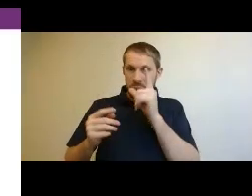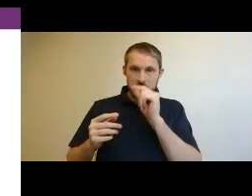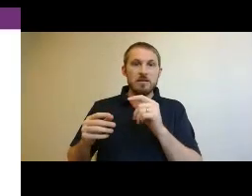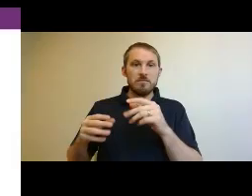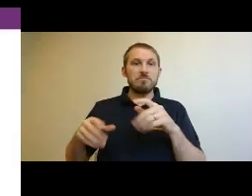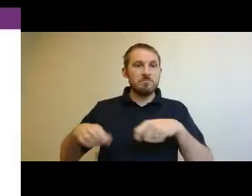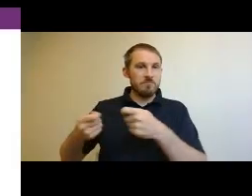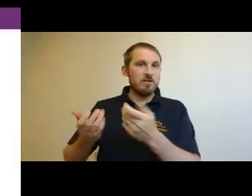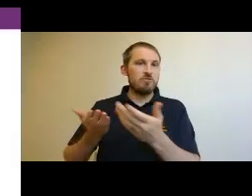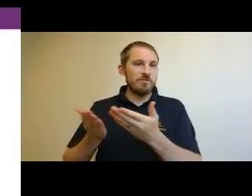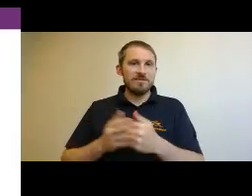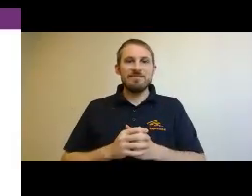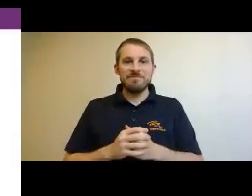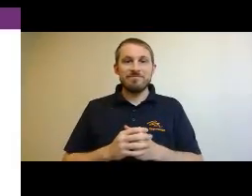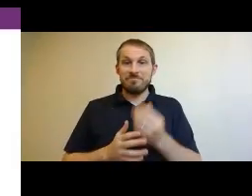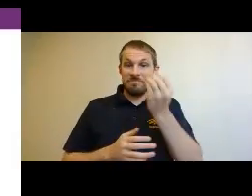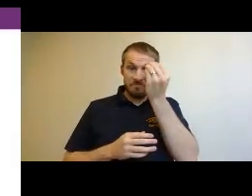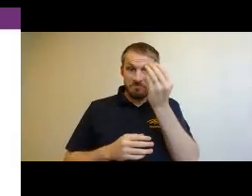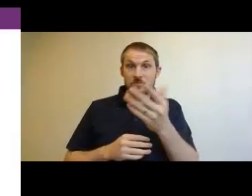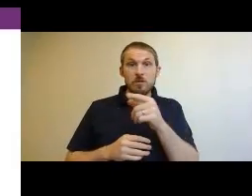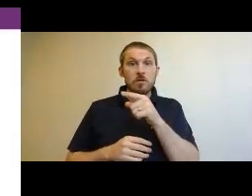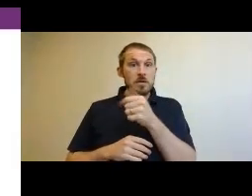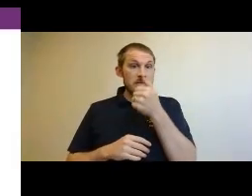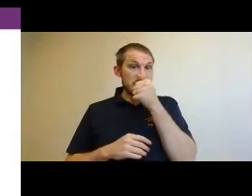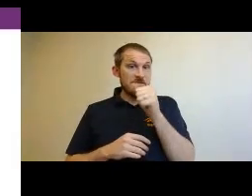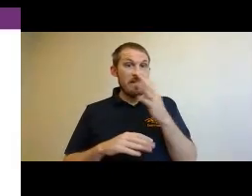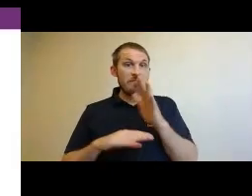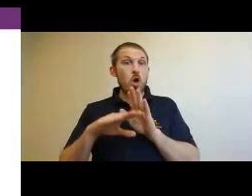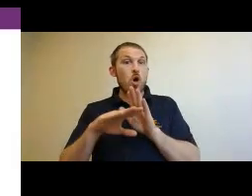And for people who are aged 65 and over, we will provide them